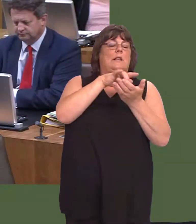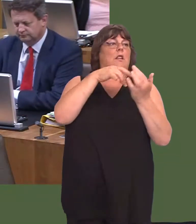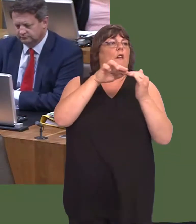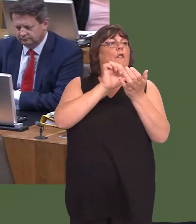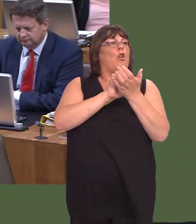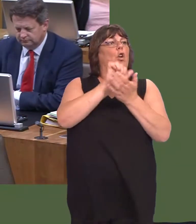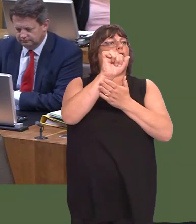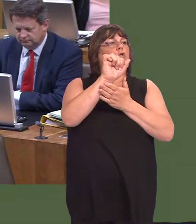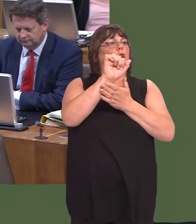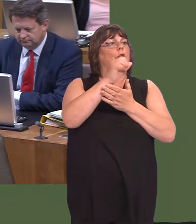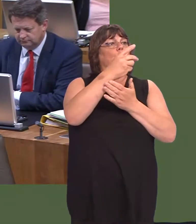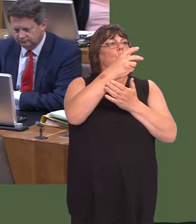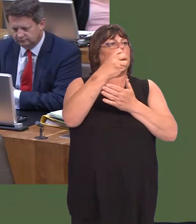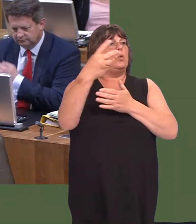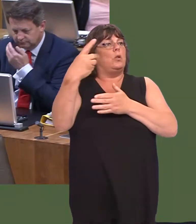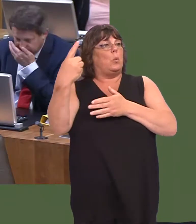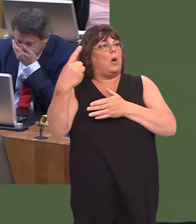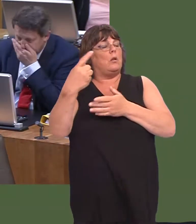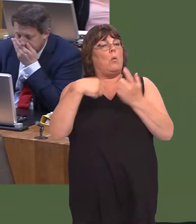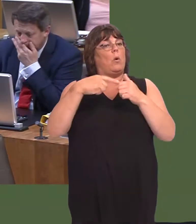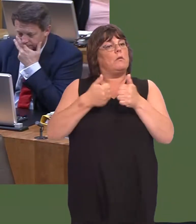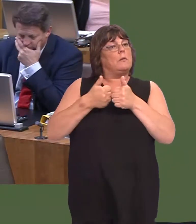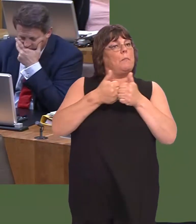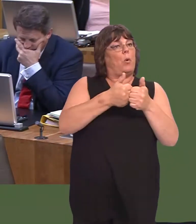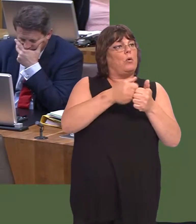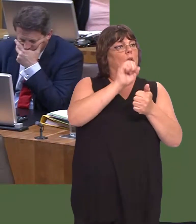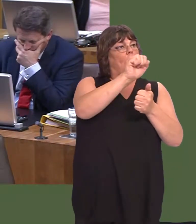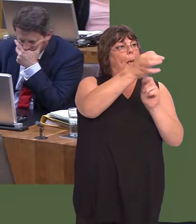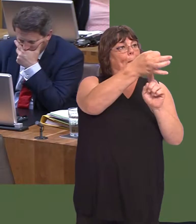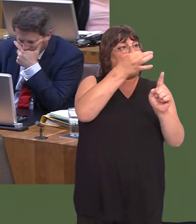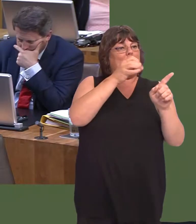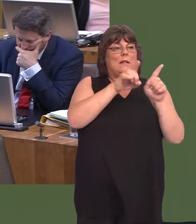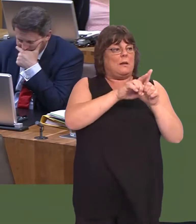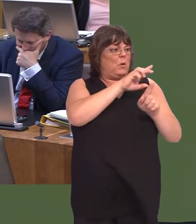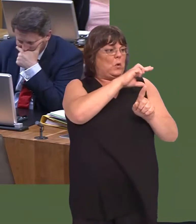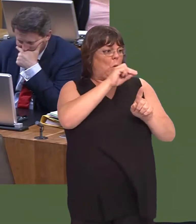in 2021. Weíre very supportive of that bid, as we are supportive of the Swansea bid.